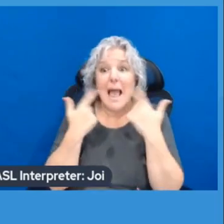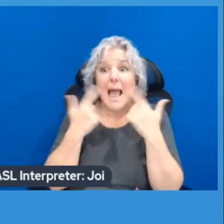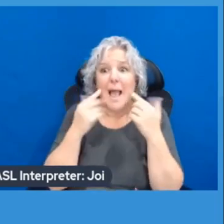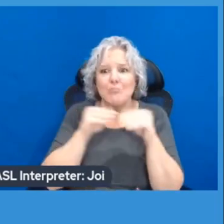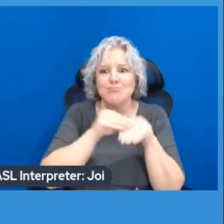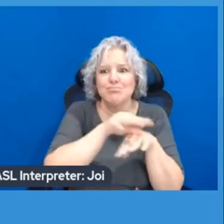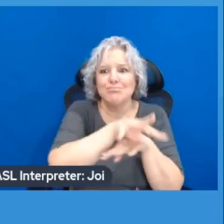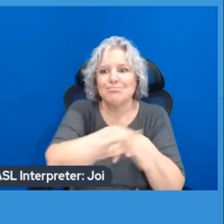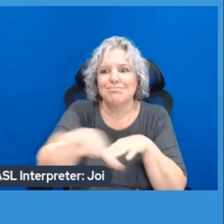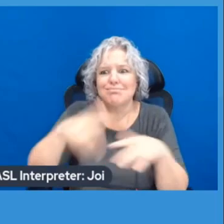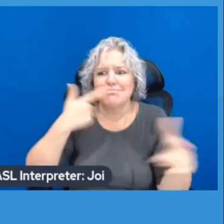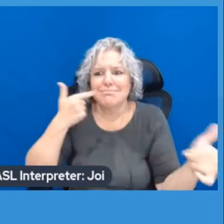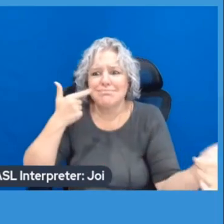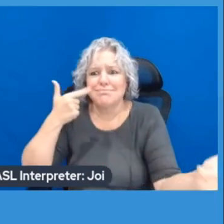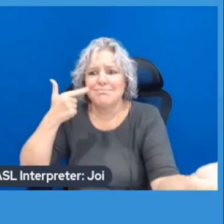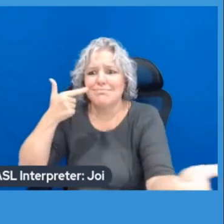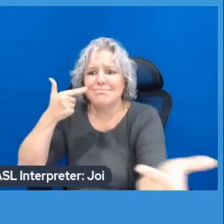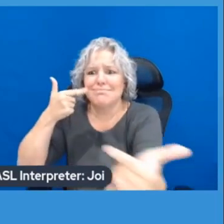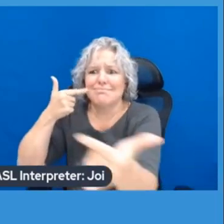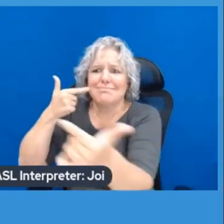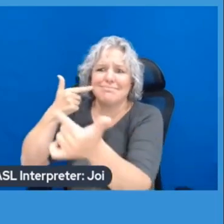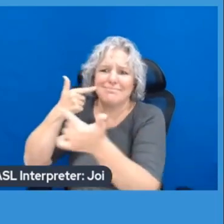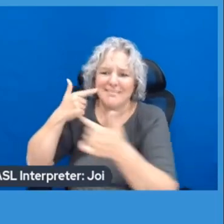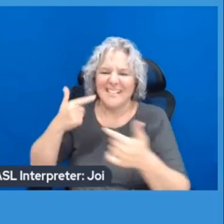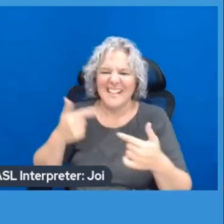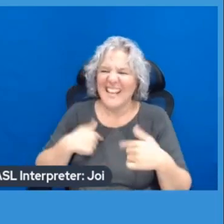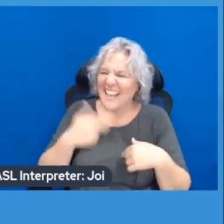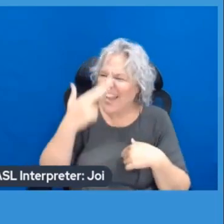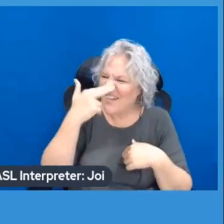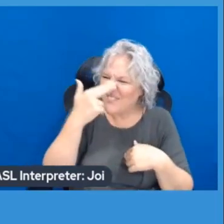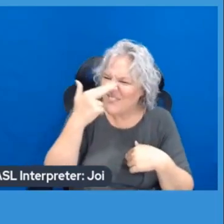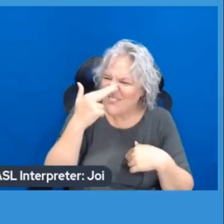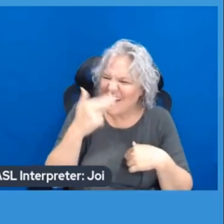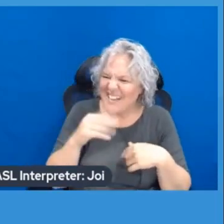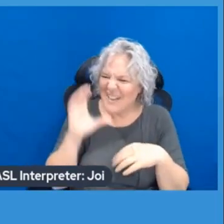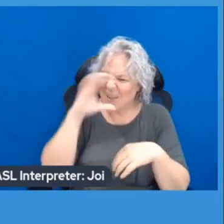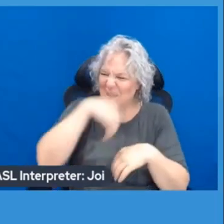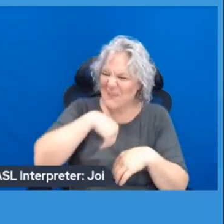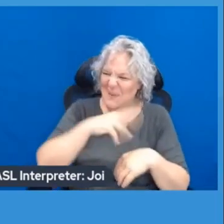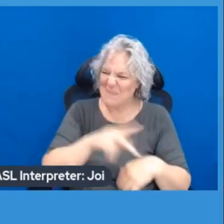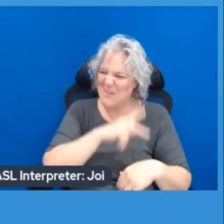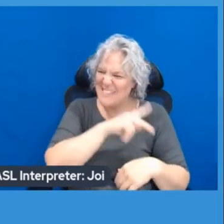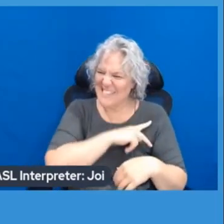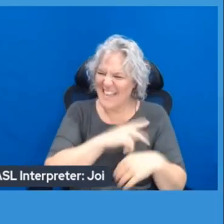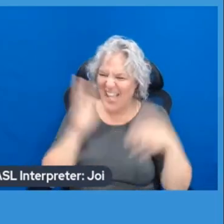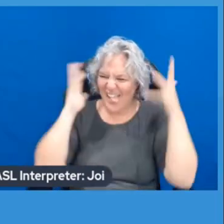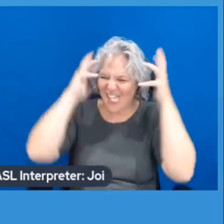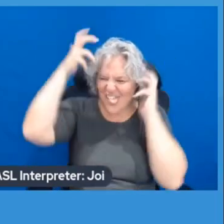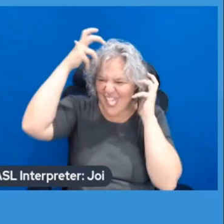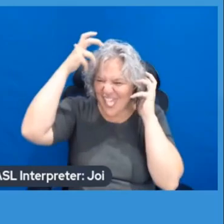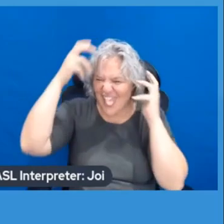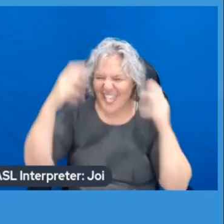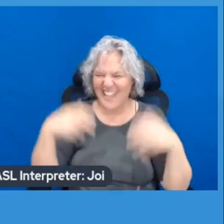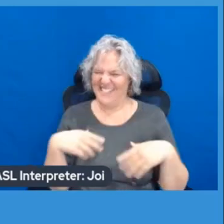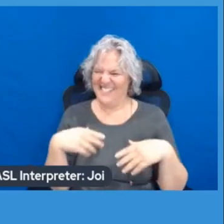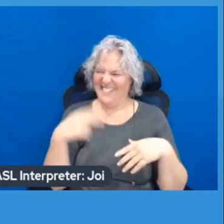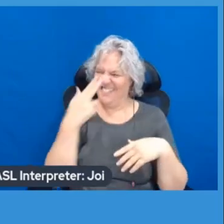He had that nutty professor personality with the hair to match. We always knew that his mother, Ms. Mary,